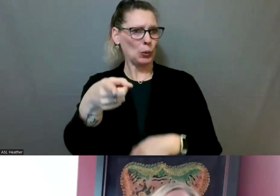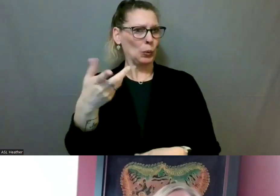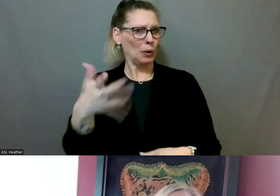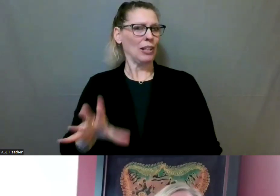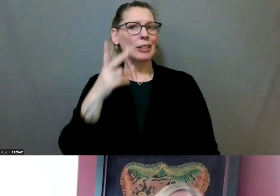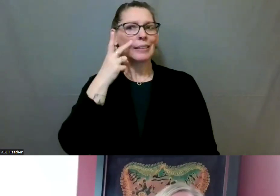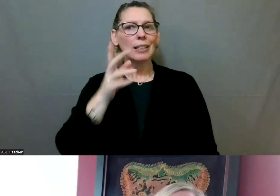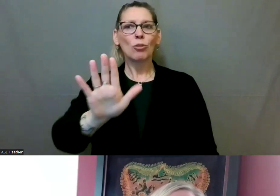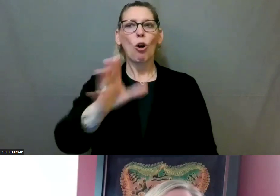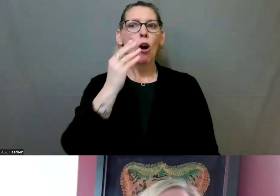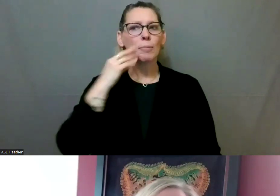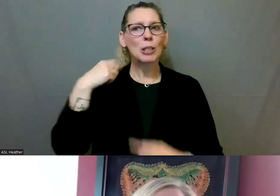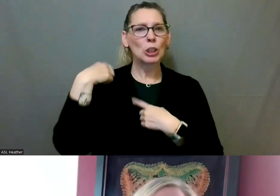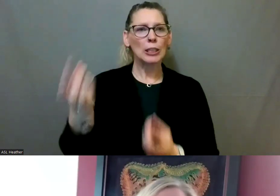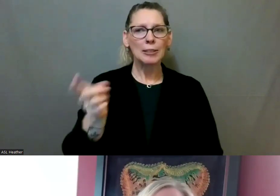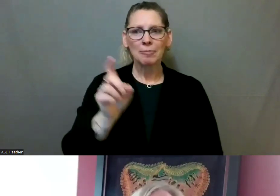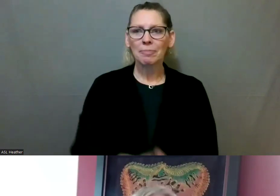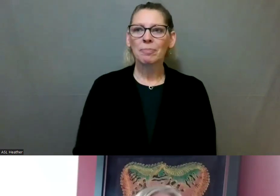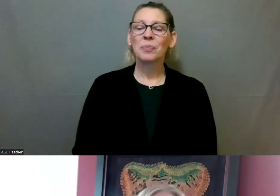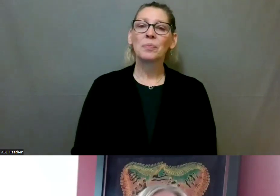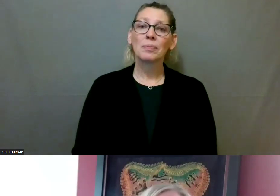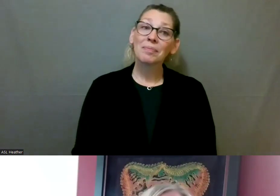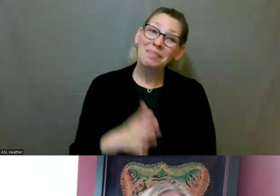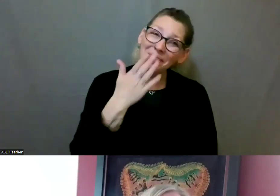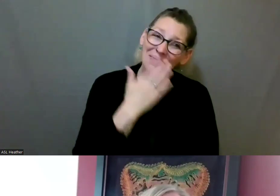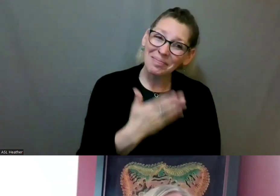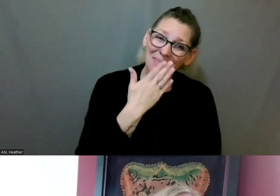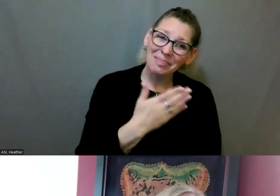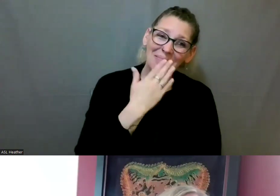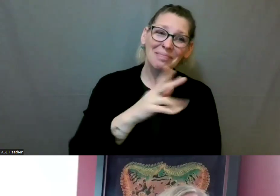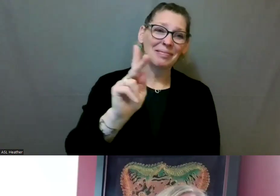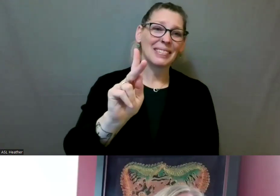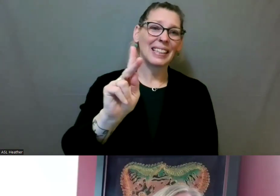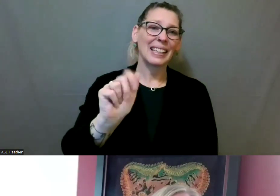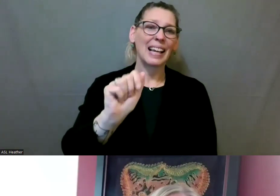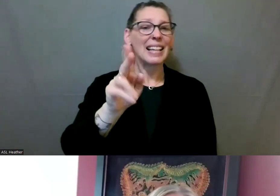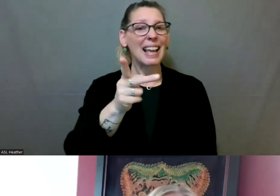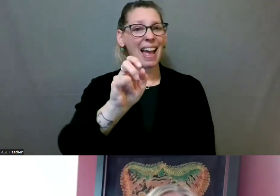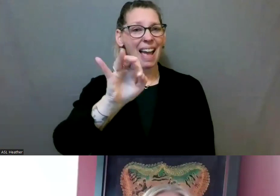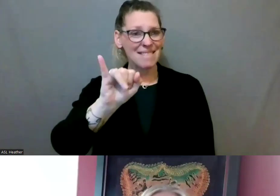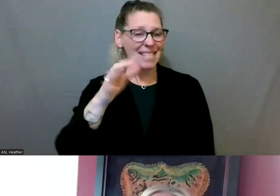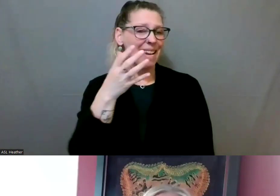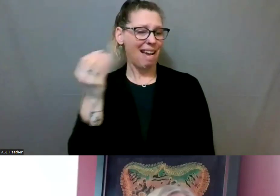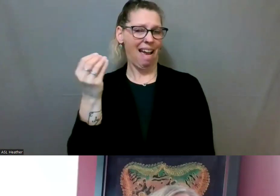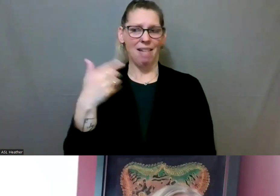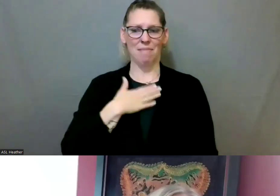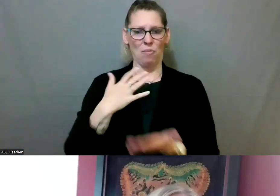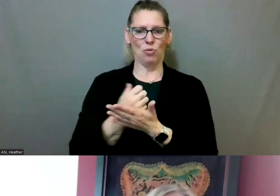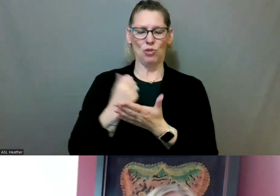your experience? Thank you Kefi and everyone for the opportunity to share. This is a topic